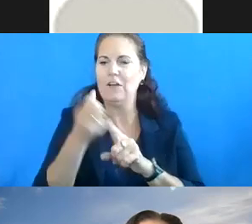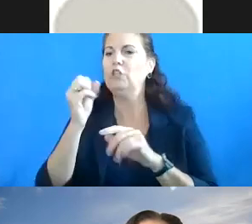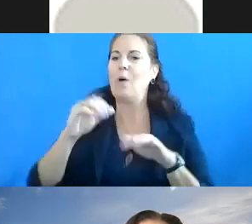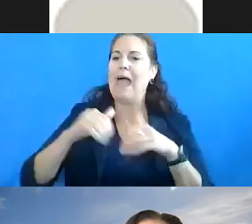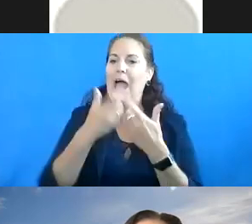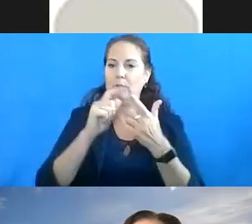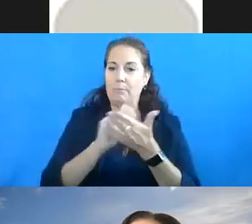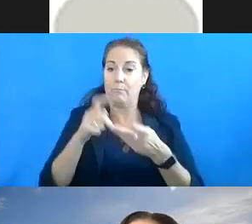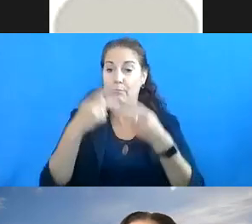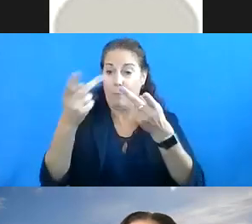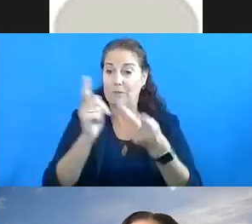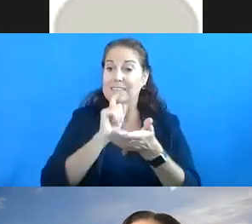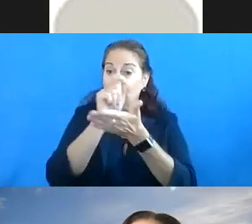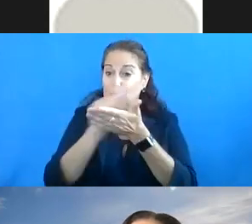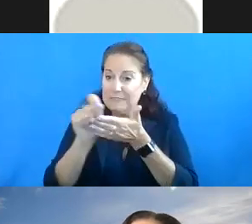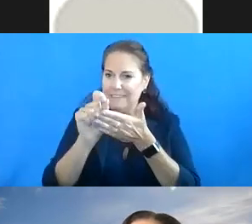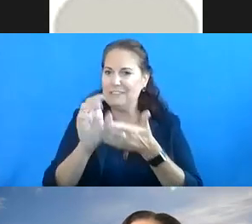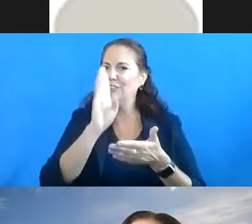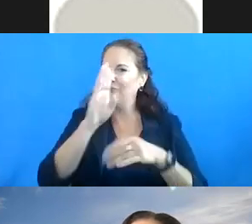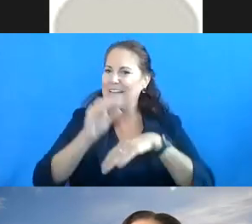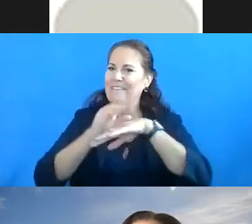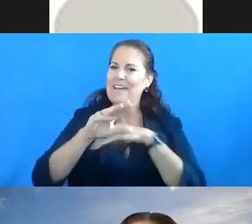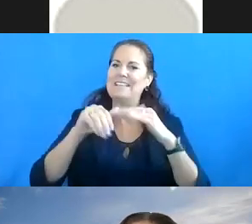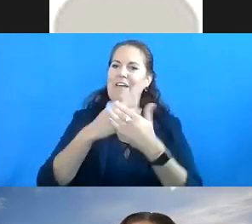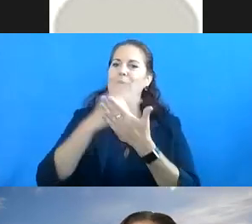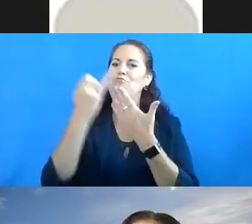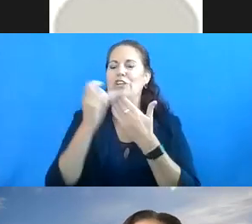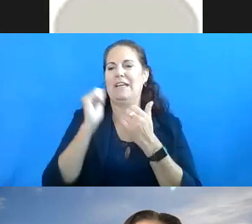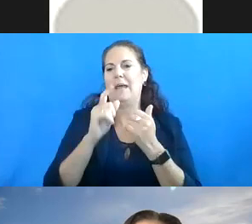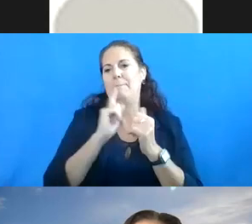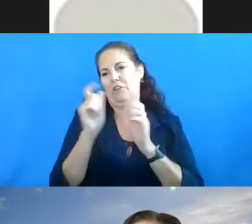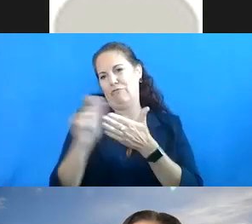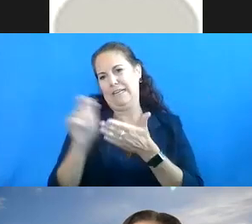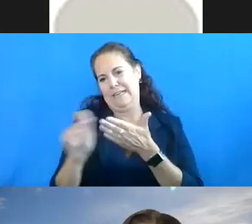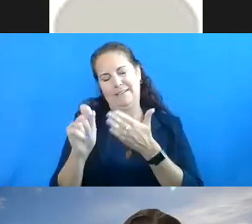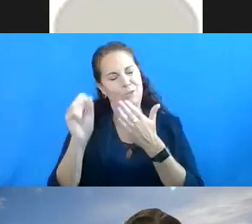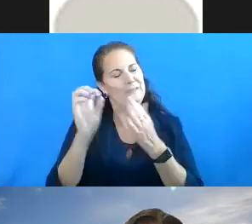written directly affects how the project can be ran, so it's really important to understand both.